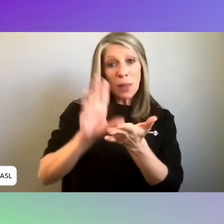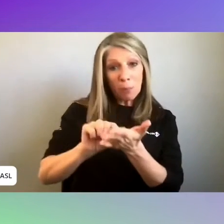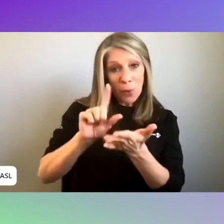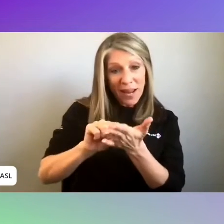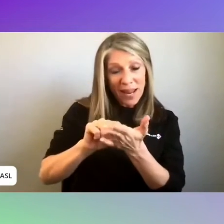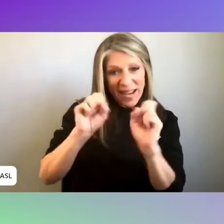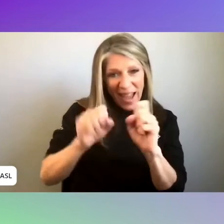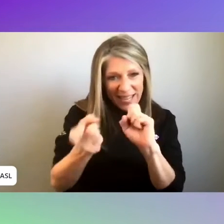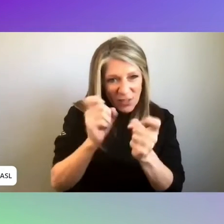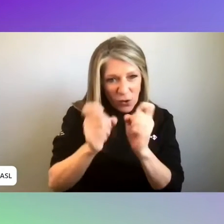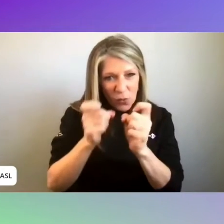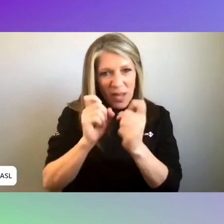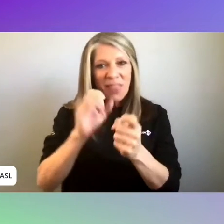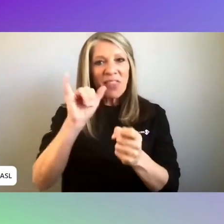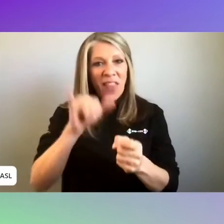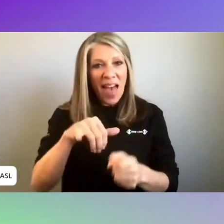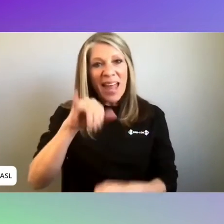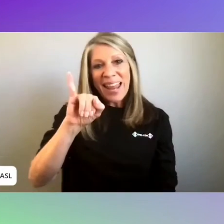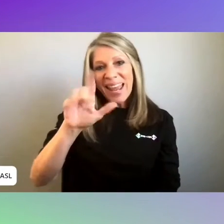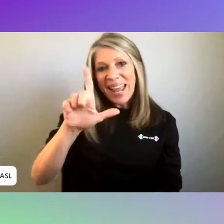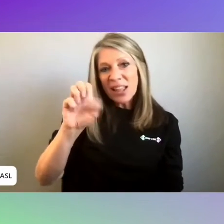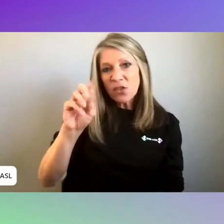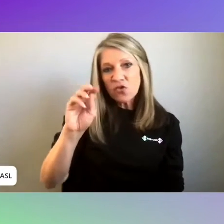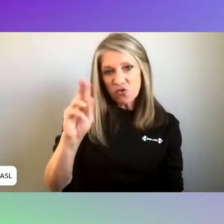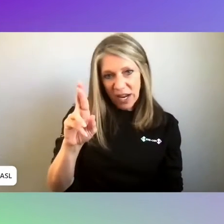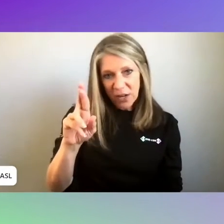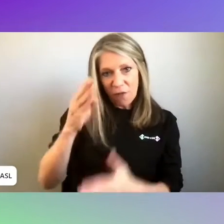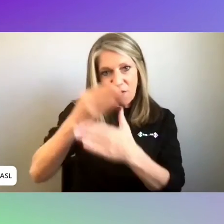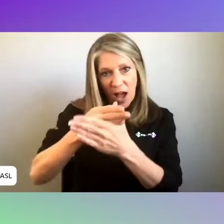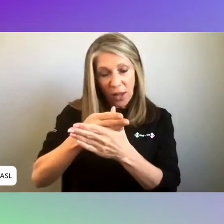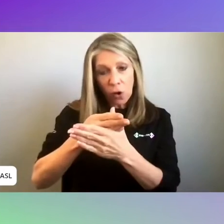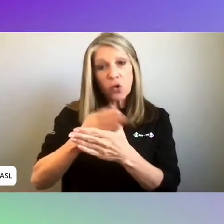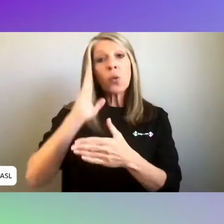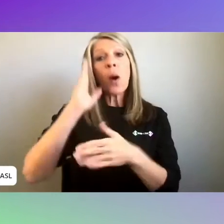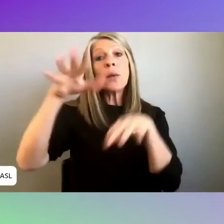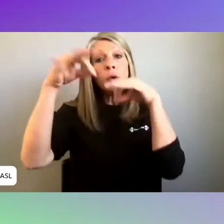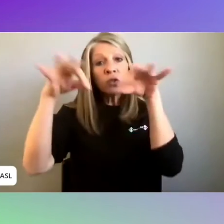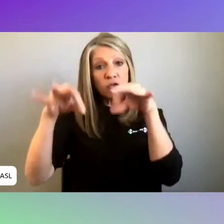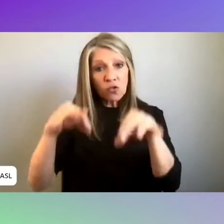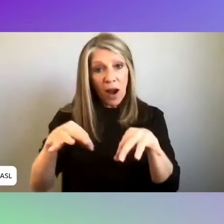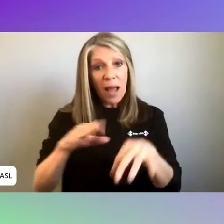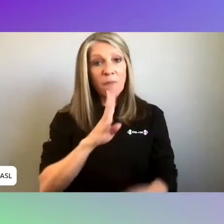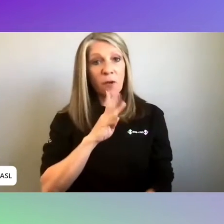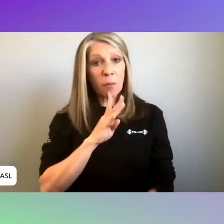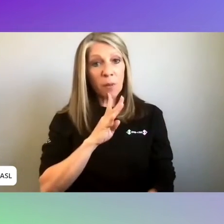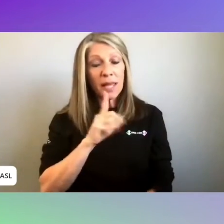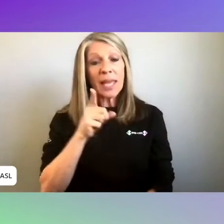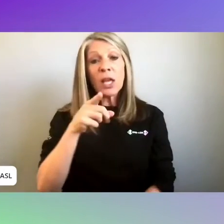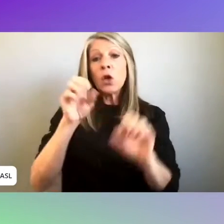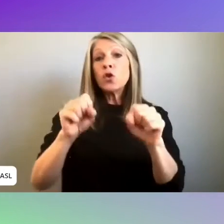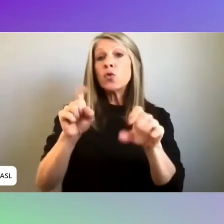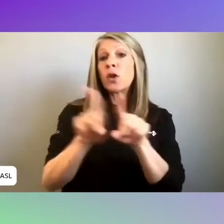areas with ink to puff up, and then that group can the blind designers in give me design feedback on the prints, and then I can go back and tweak that illustrator file. So I'm